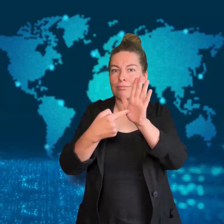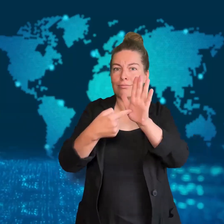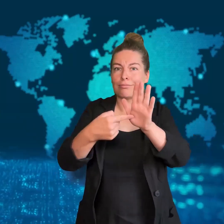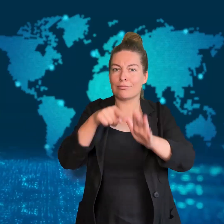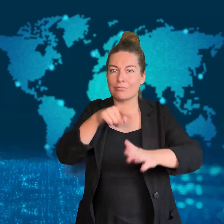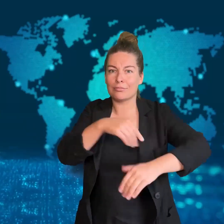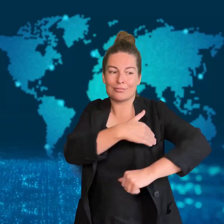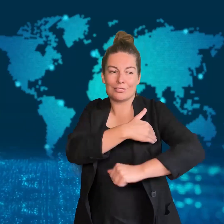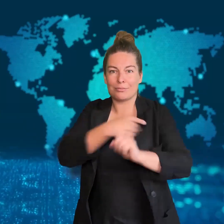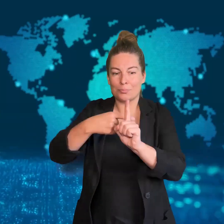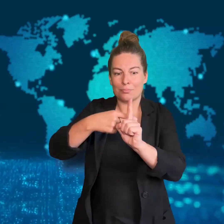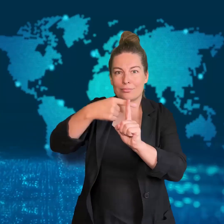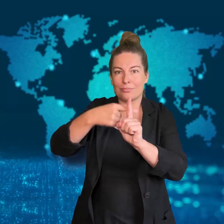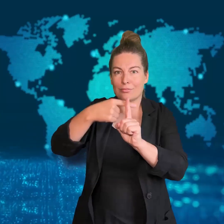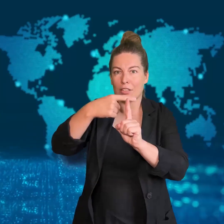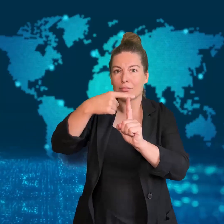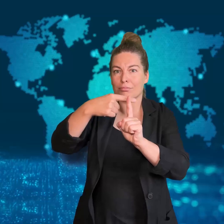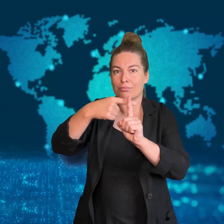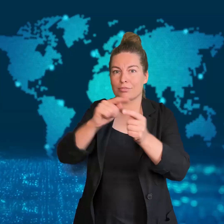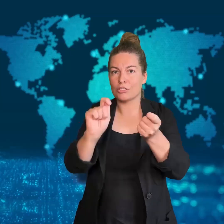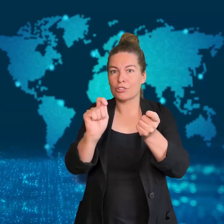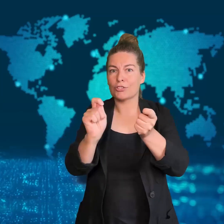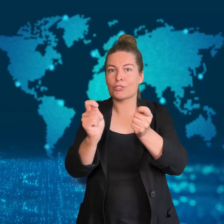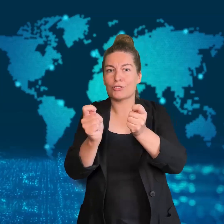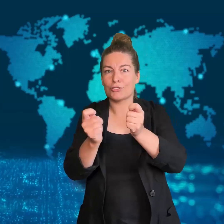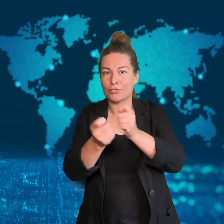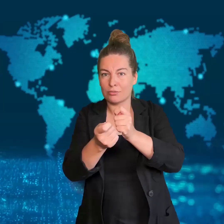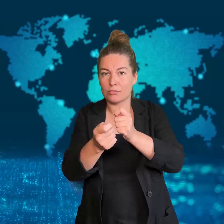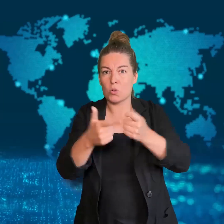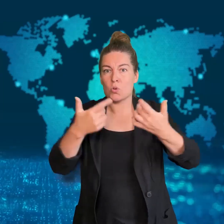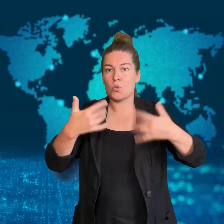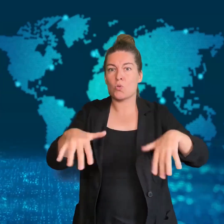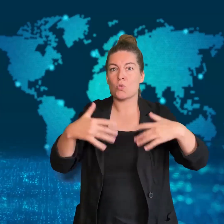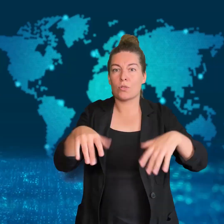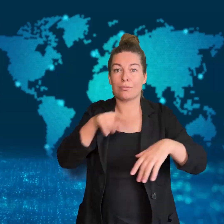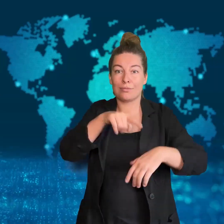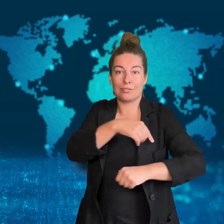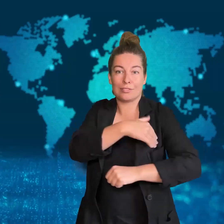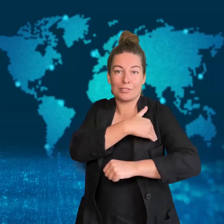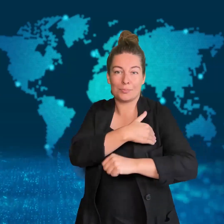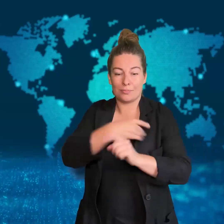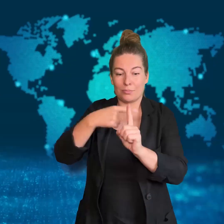The images from satellites can show the changes